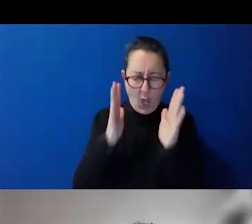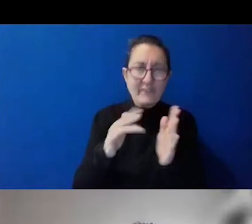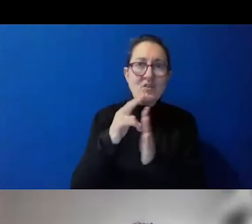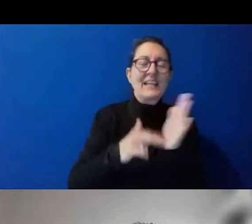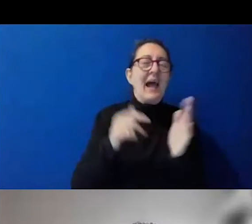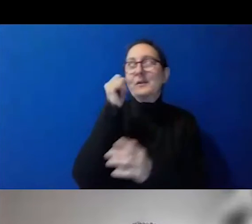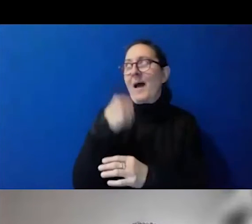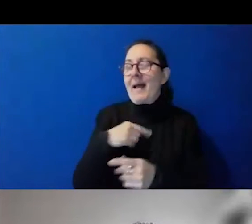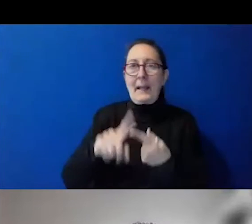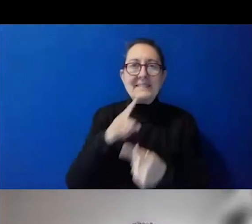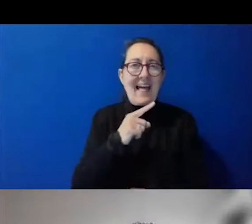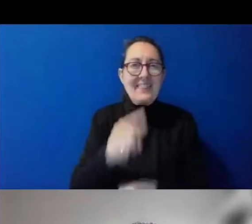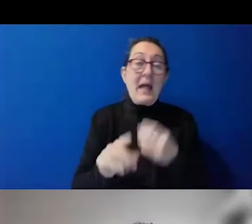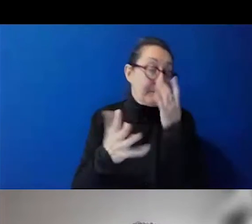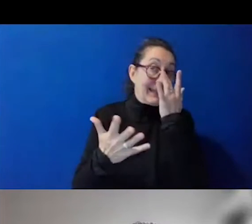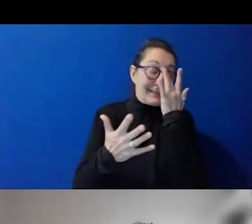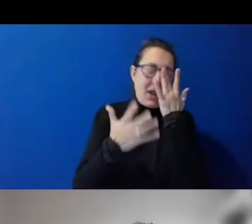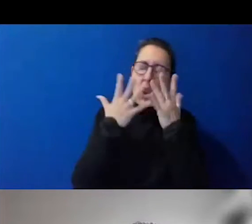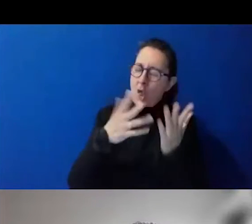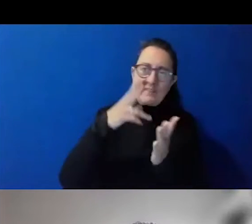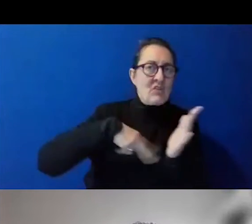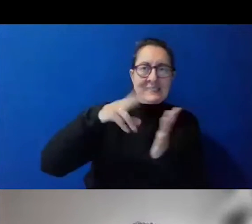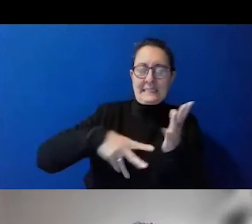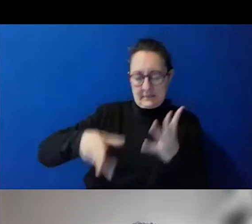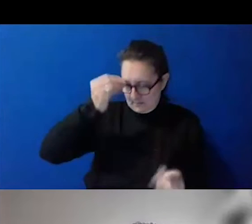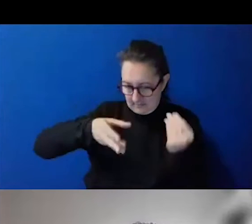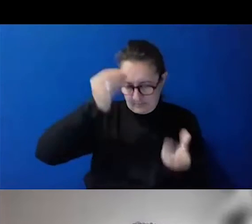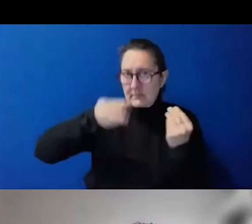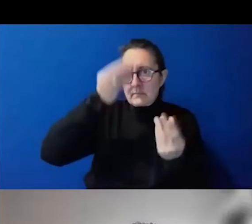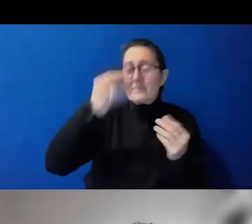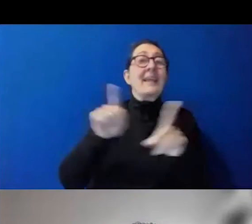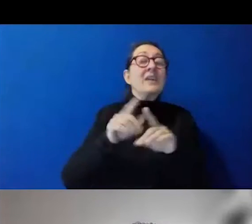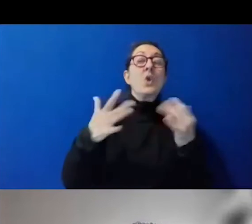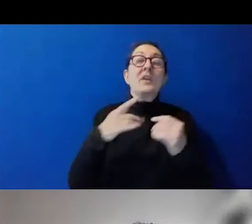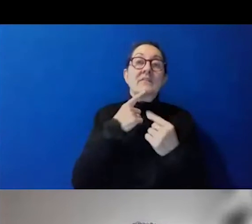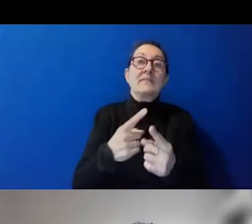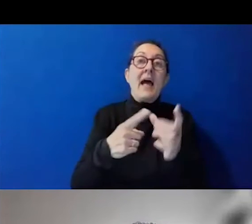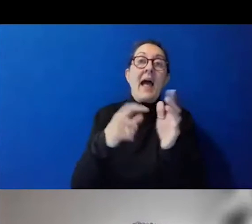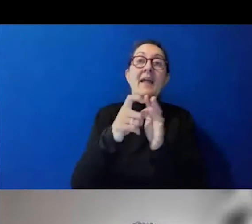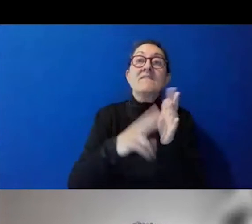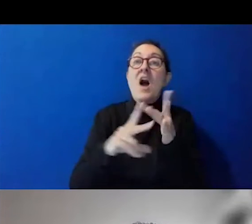all the time but it is just a lot of reading um and Al a lot of advice giving too but I suppose